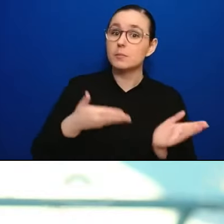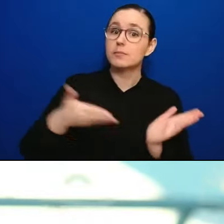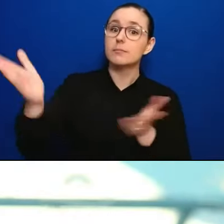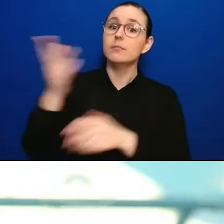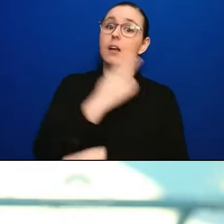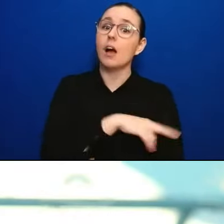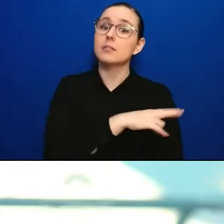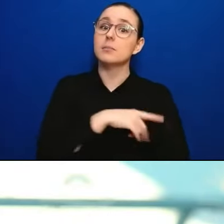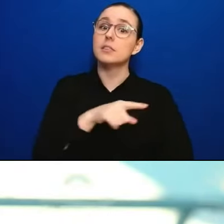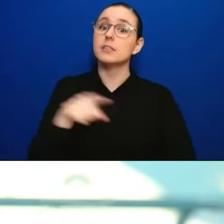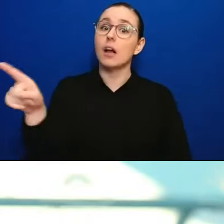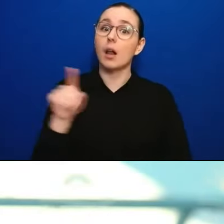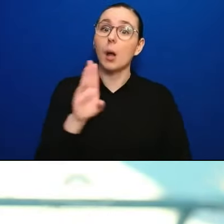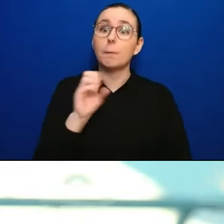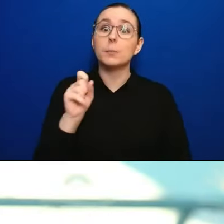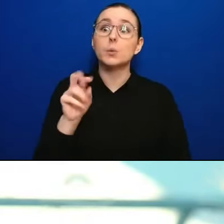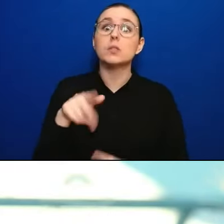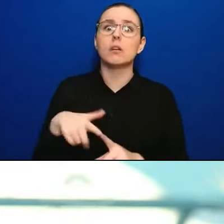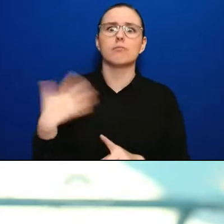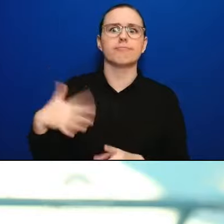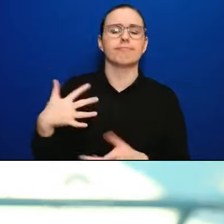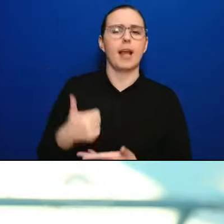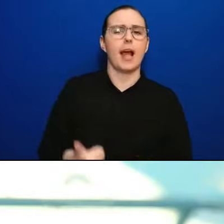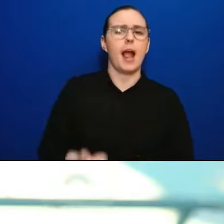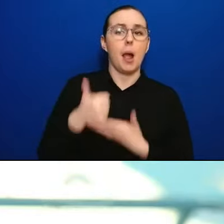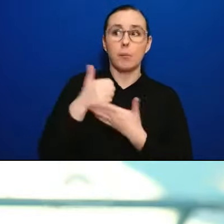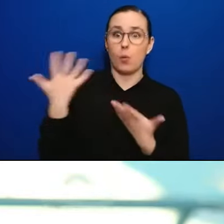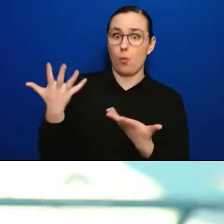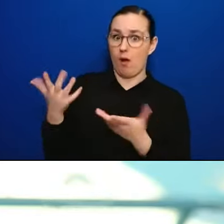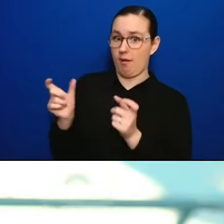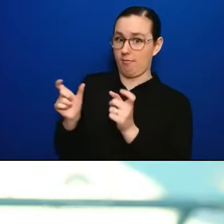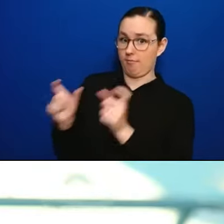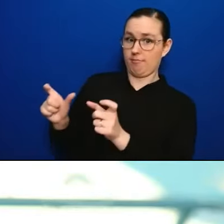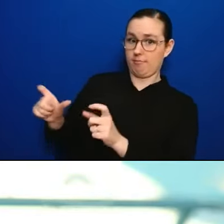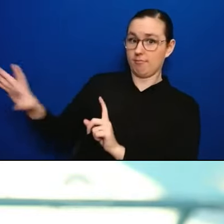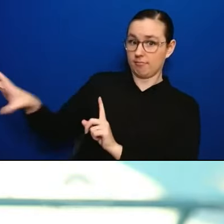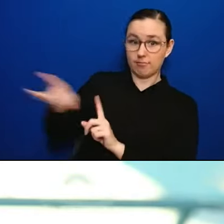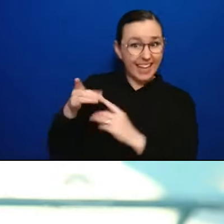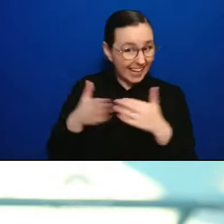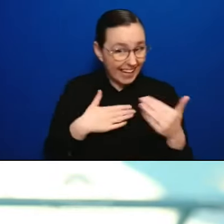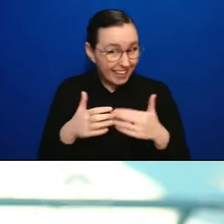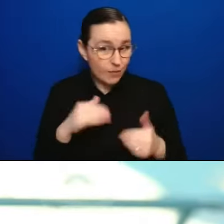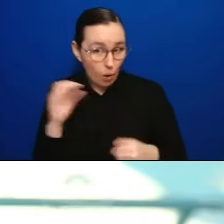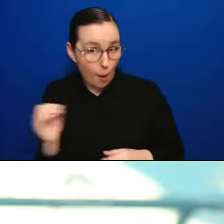We have seen and we see it in the hospitalization data that